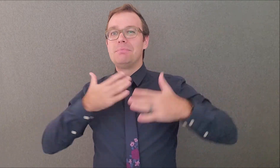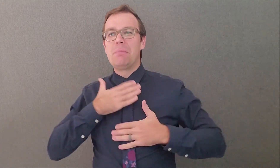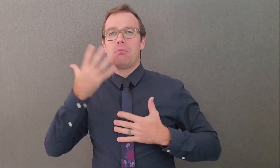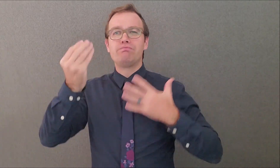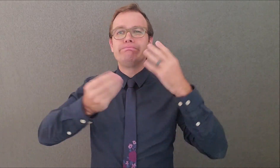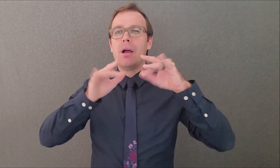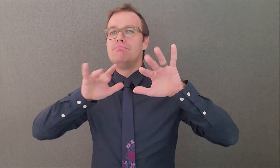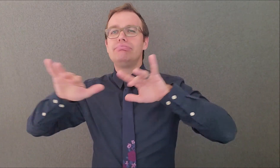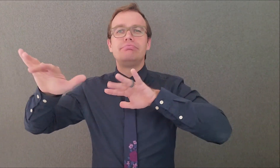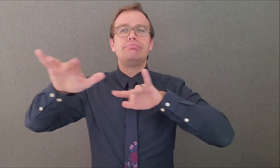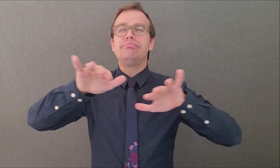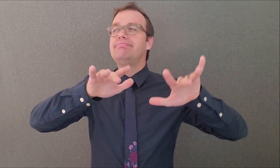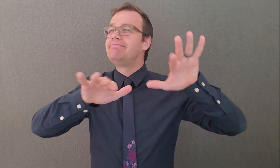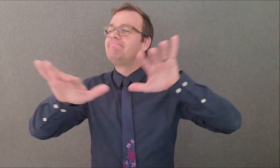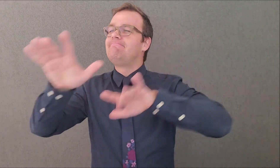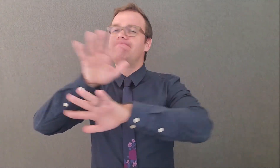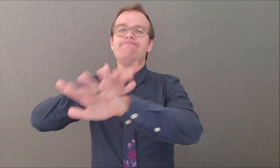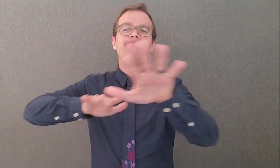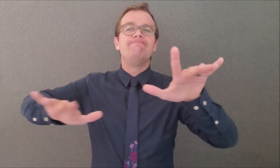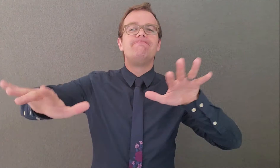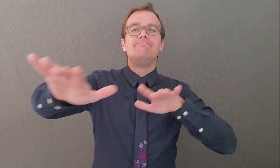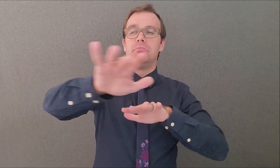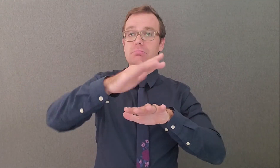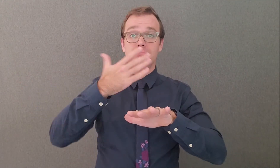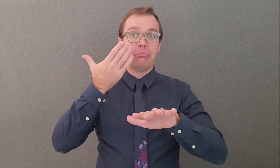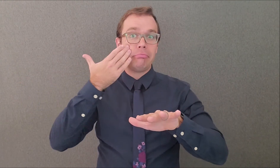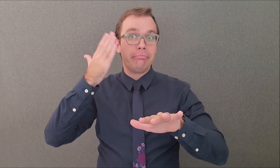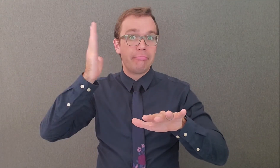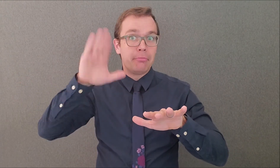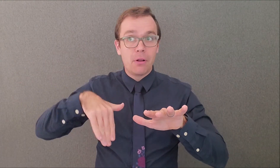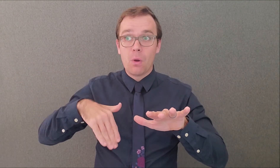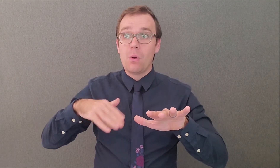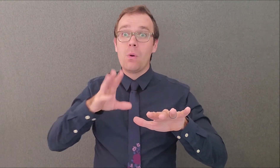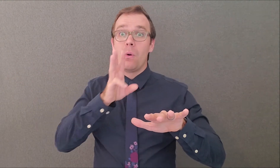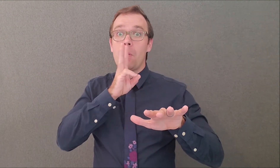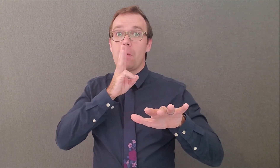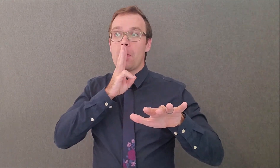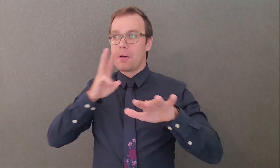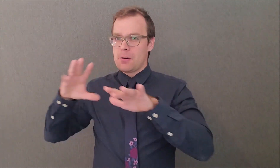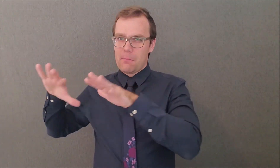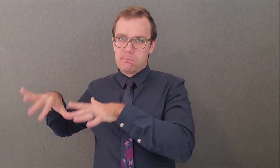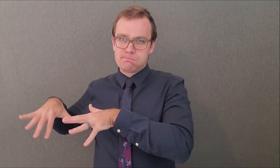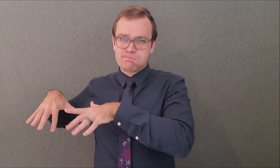atmospheric conditions that were occurring. A thunderstorm lifted along the Front Range